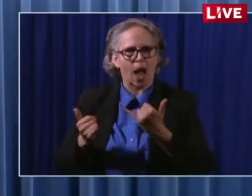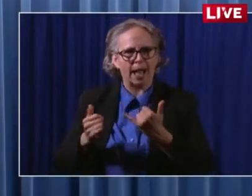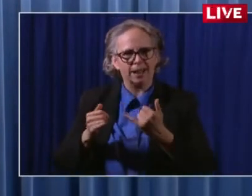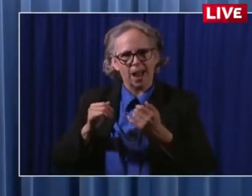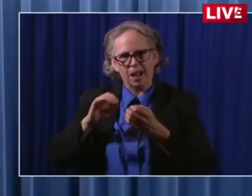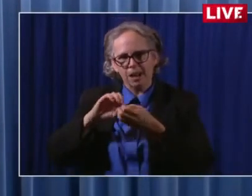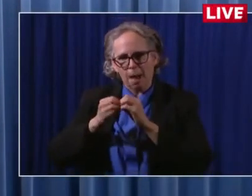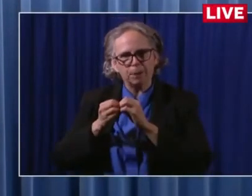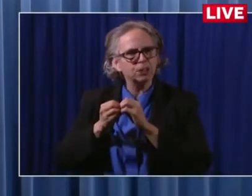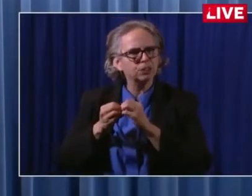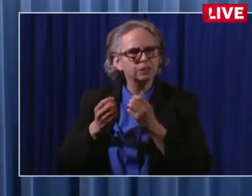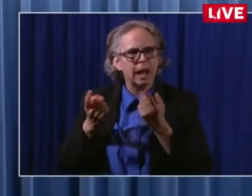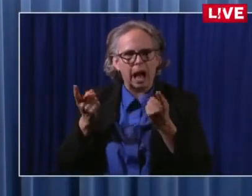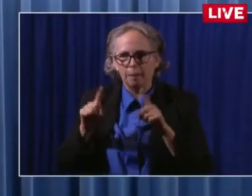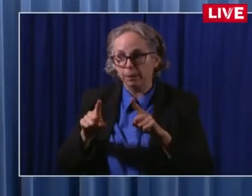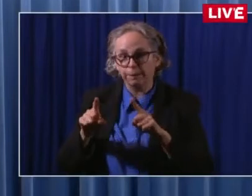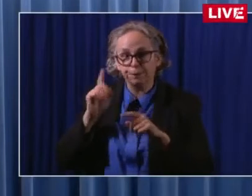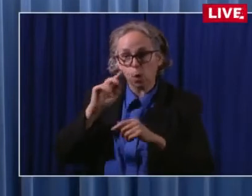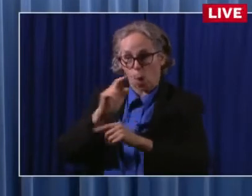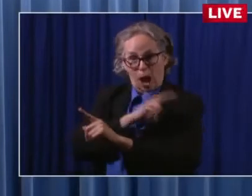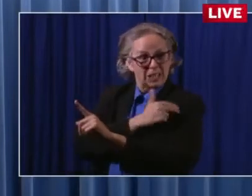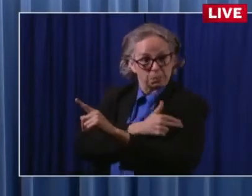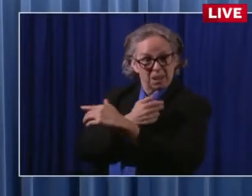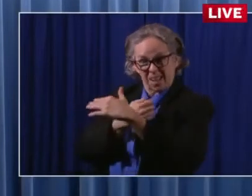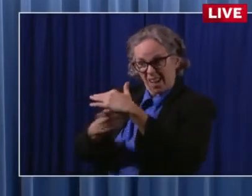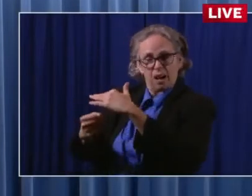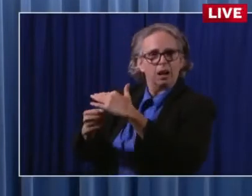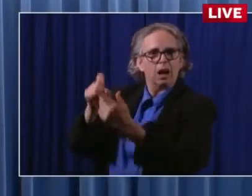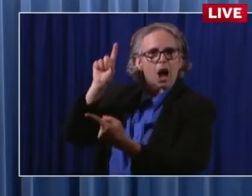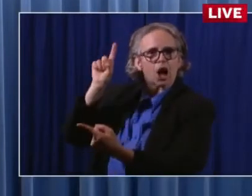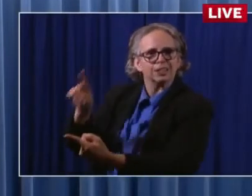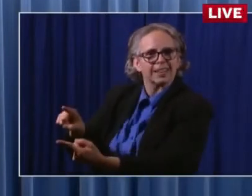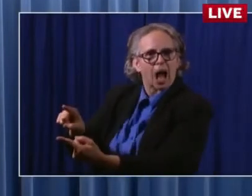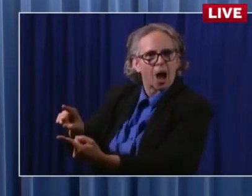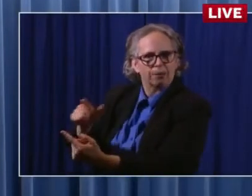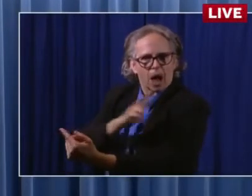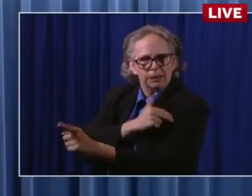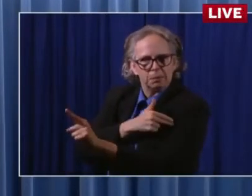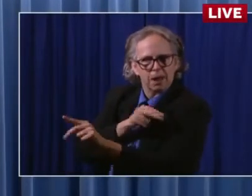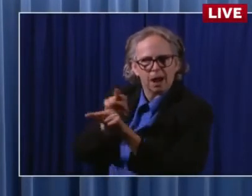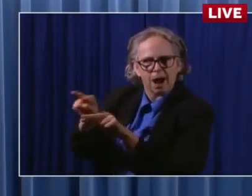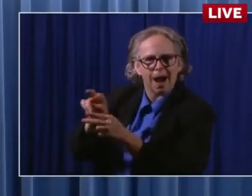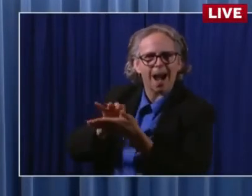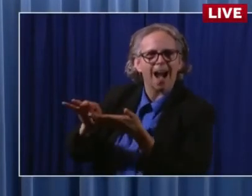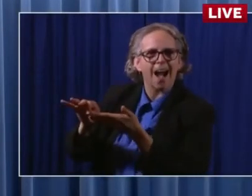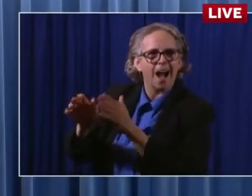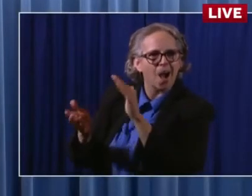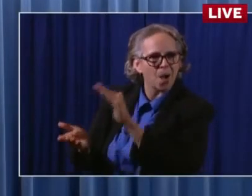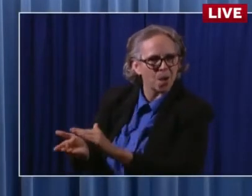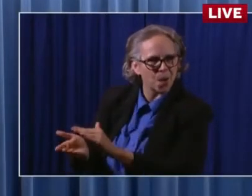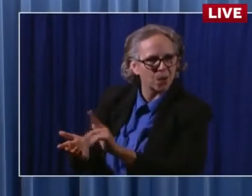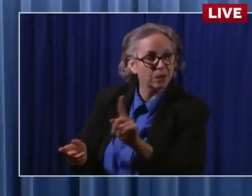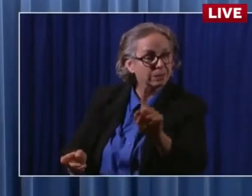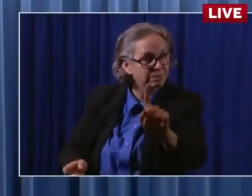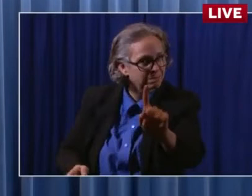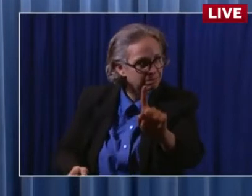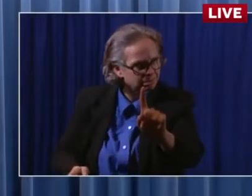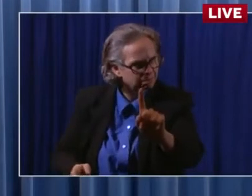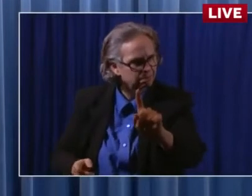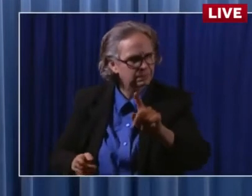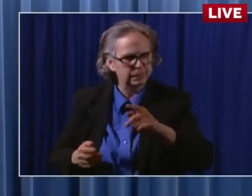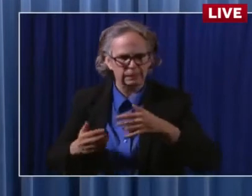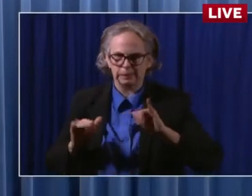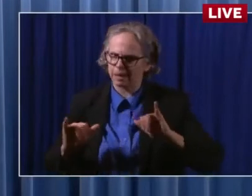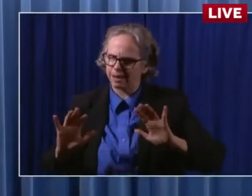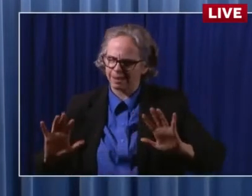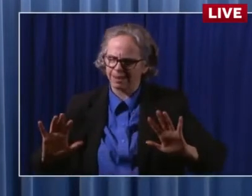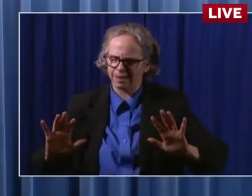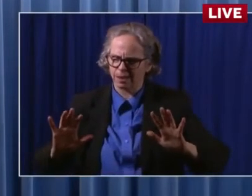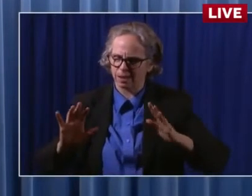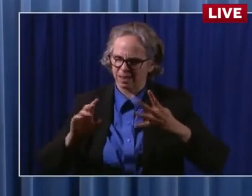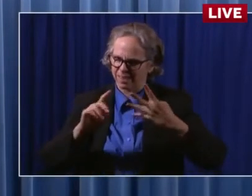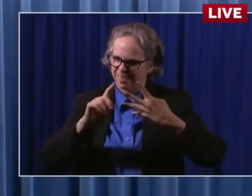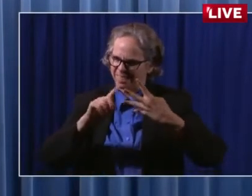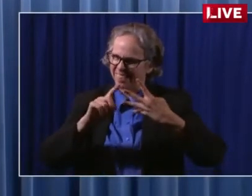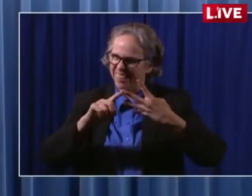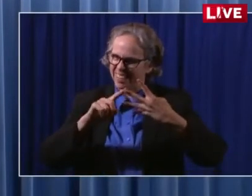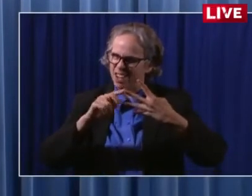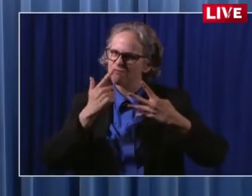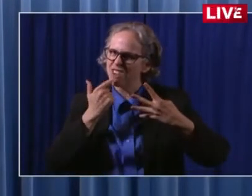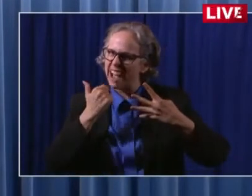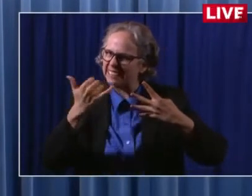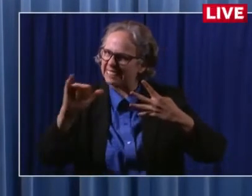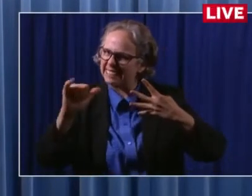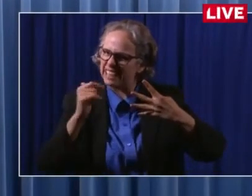THIS WEEK, FRANKLIN COUNTY WAS REMOVED FROM THE WATCHLIST DUE TO A DECREASE IN THE NUMBER OF RESIDENTS BEING ADMITTED TO THE HOSPITAL BASED ON THE COVID-19 DIAGNOSIS.